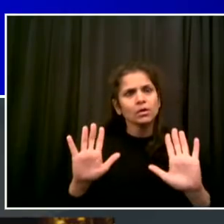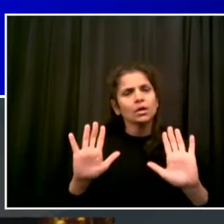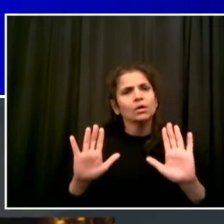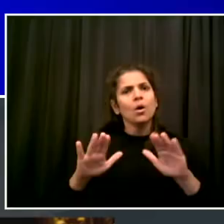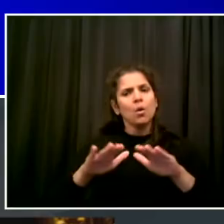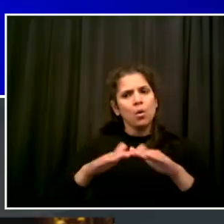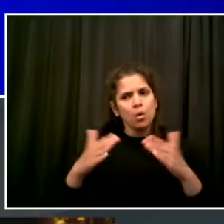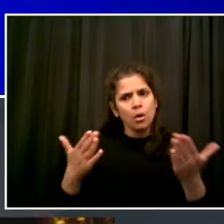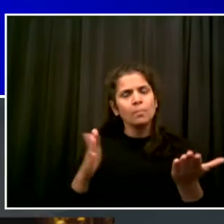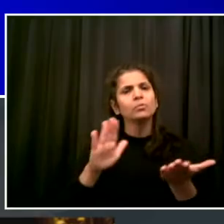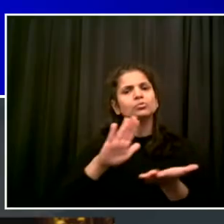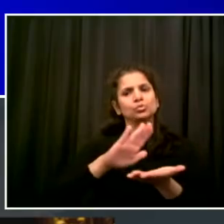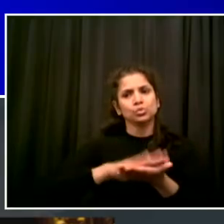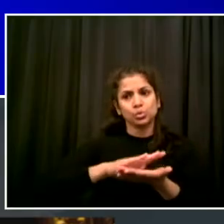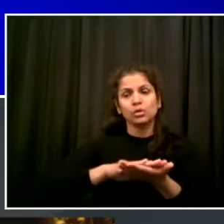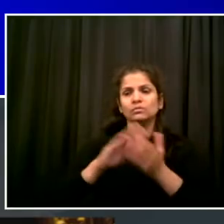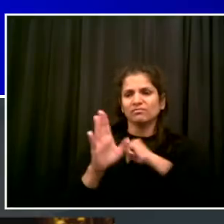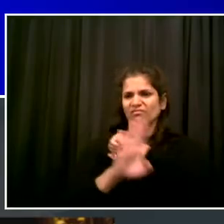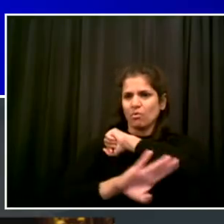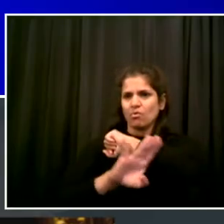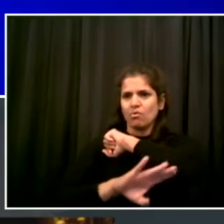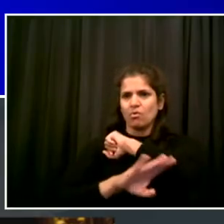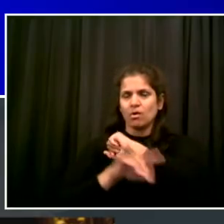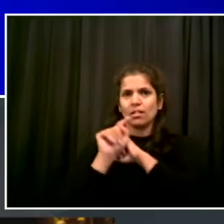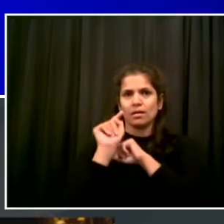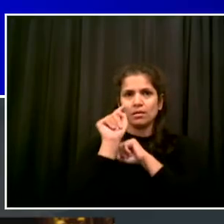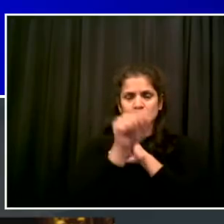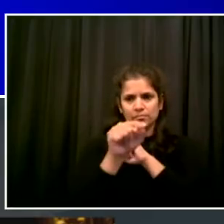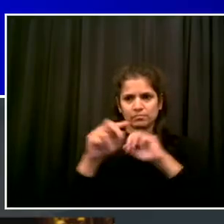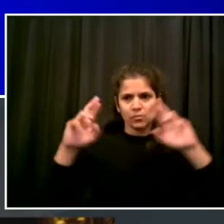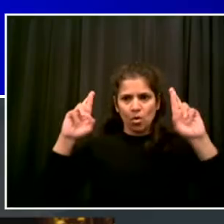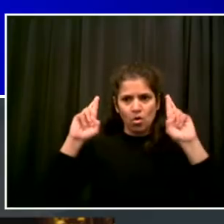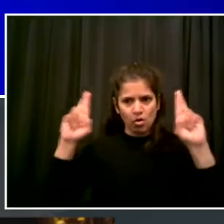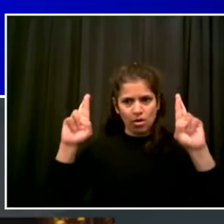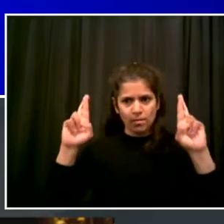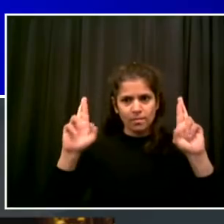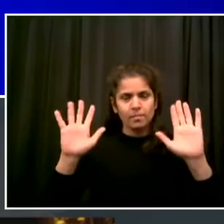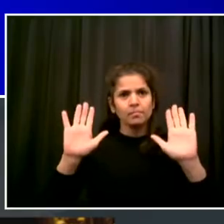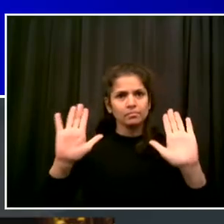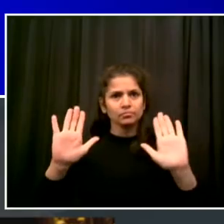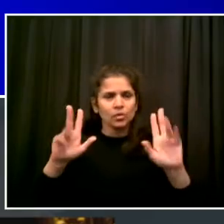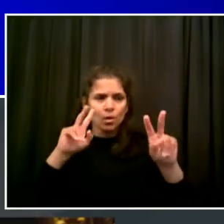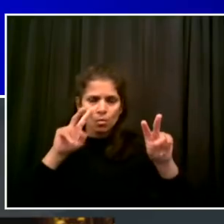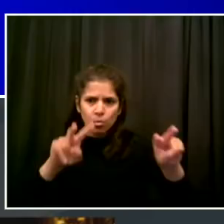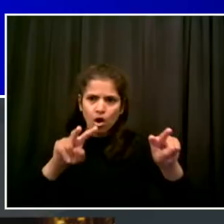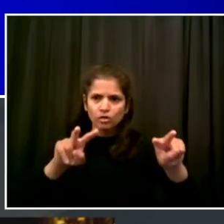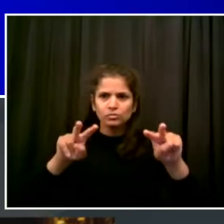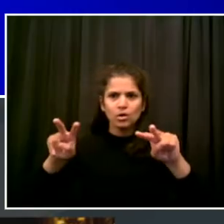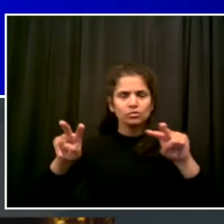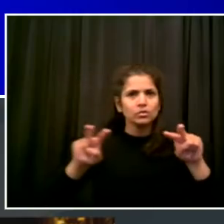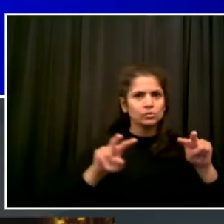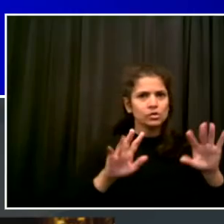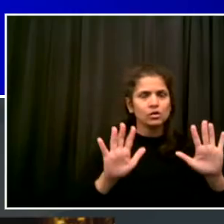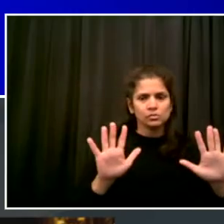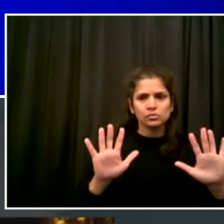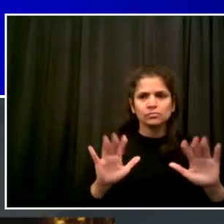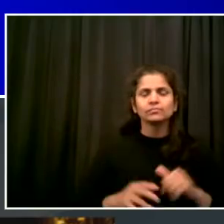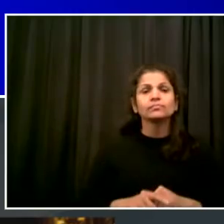AND I HAE VSAID IT REALLY CLEARLY. IT WILL BE THE PLAN TO REOPEN THE SCHASOOL